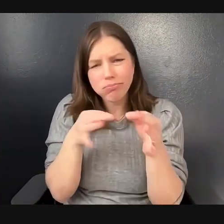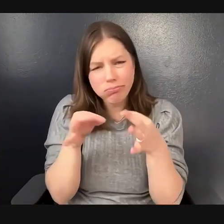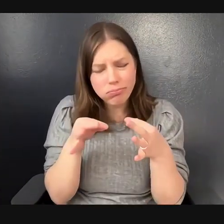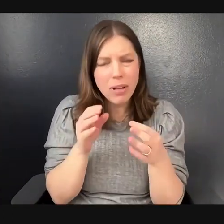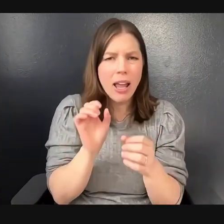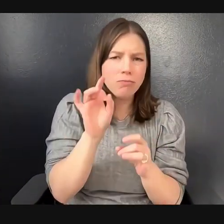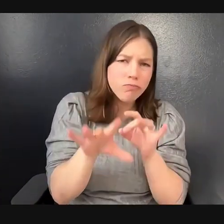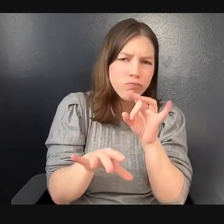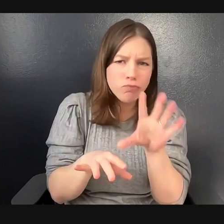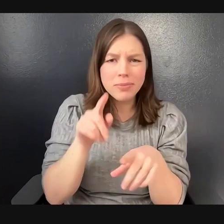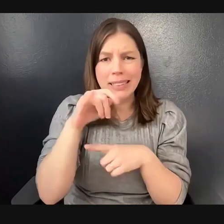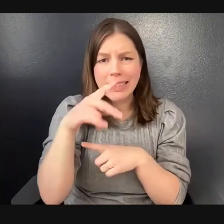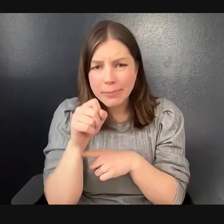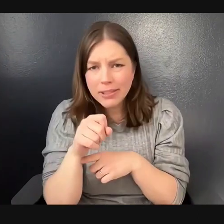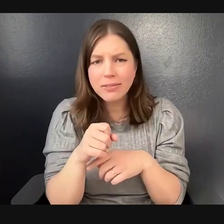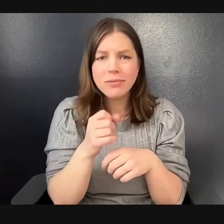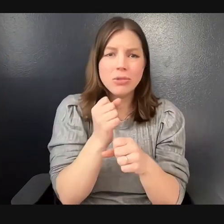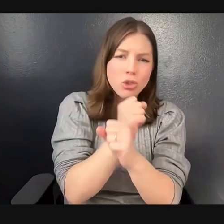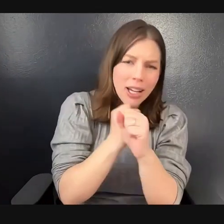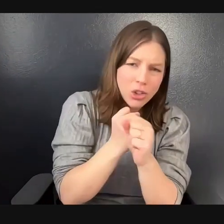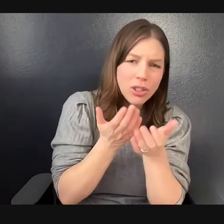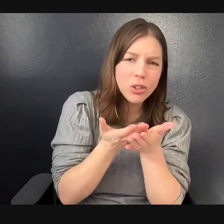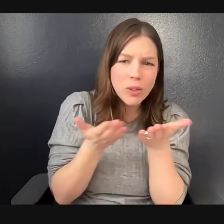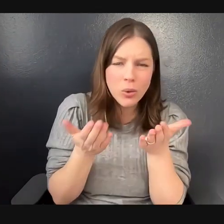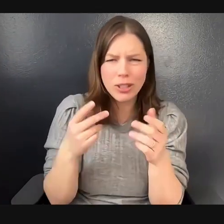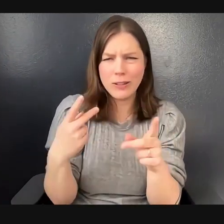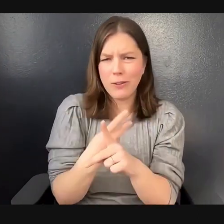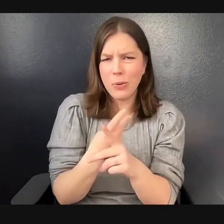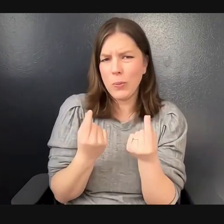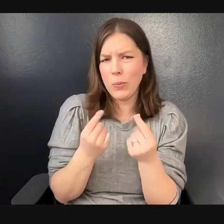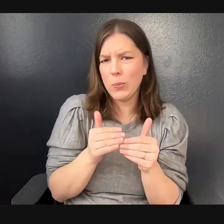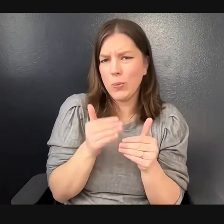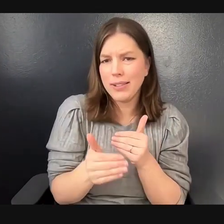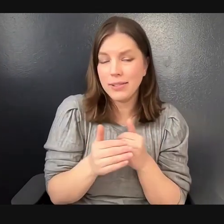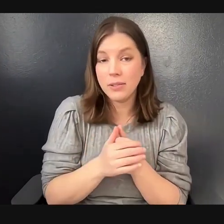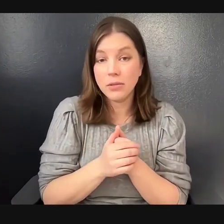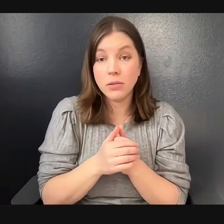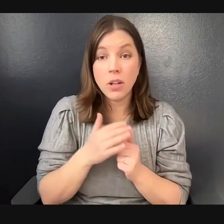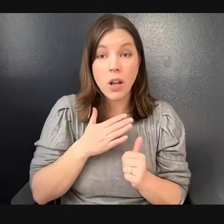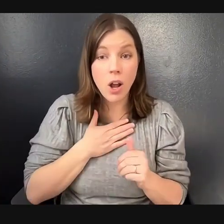and give you some tips, strategies, and resources that can help you determine your next steps.